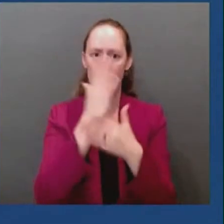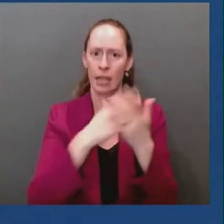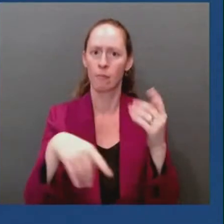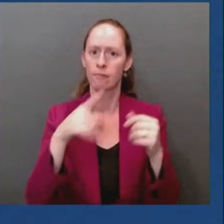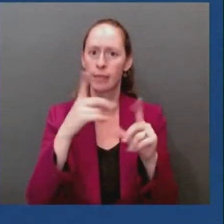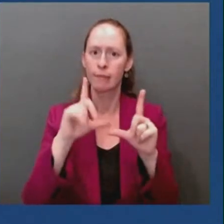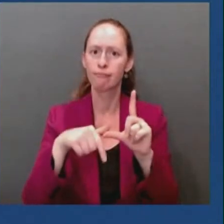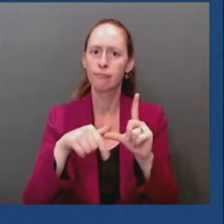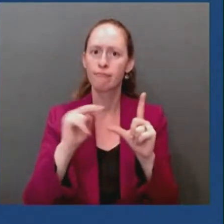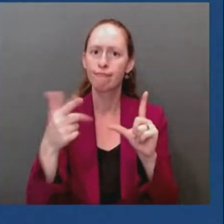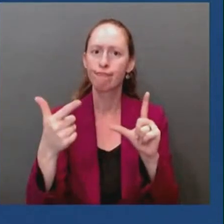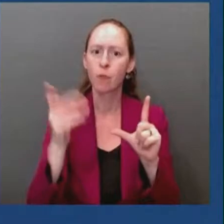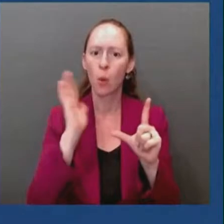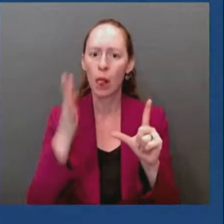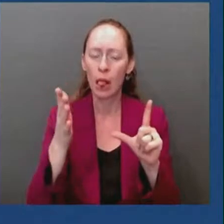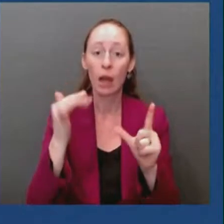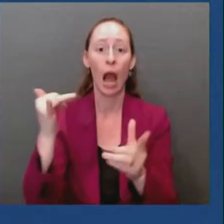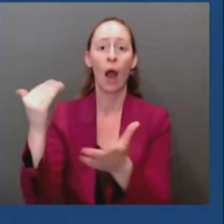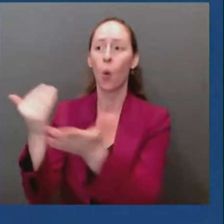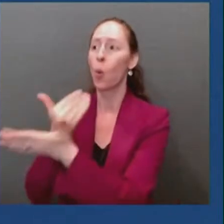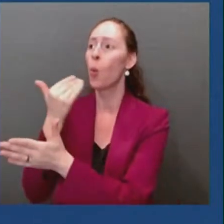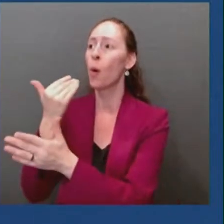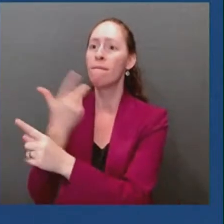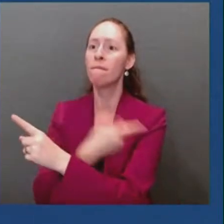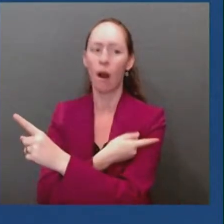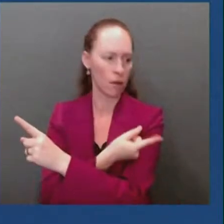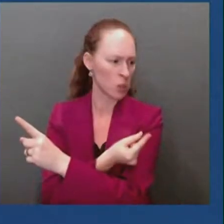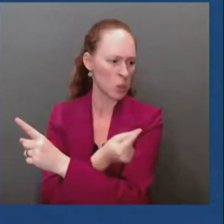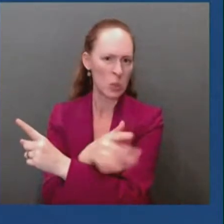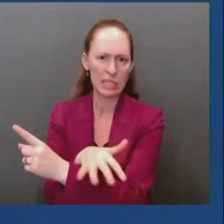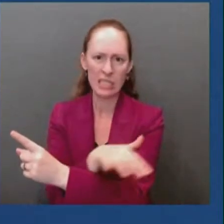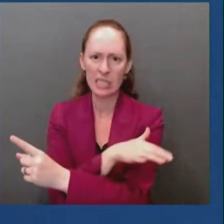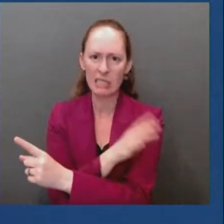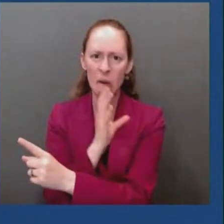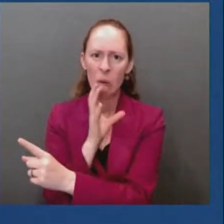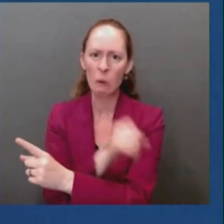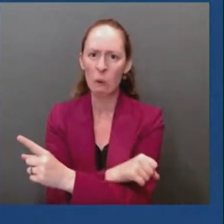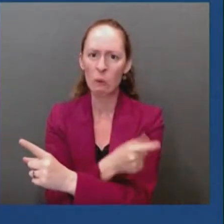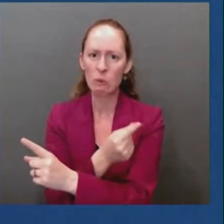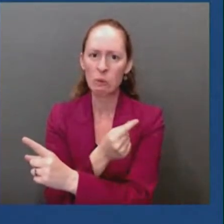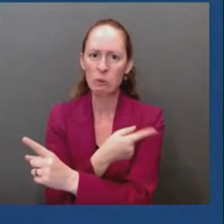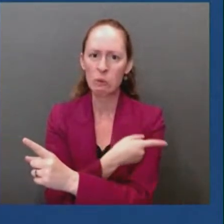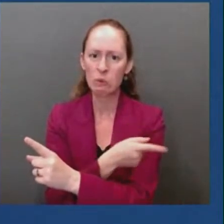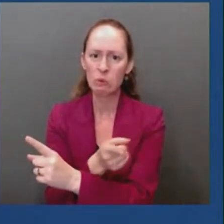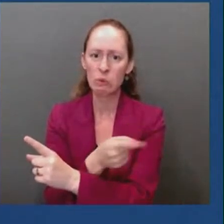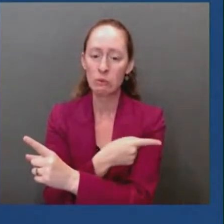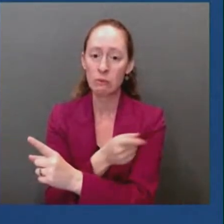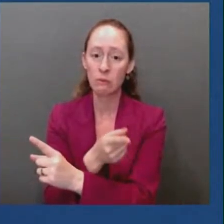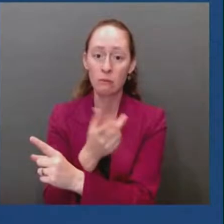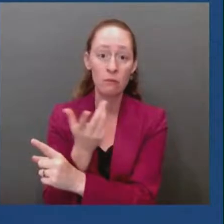EXPIRATION DATES AND DILUTION REQUIREMENTS WITH THE NEW VACCINES, PLUS THE OLD VACCINES THAT WE HAVE BEEN HAVING, THERE